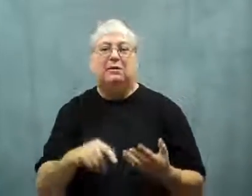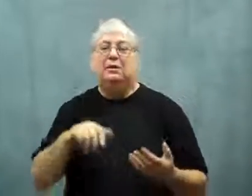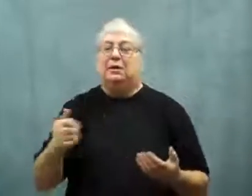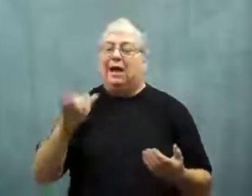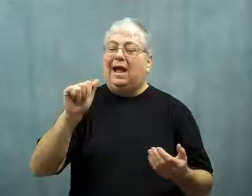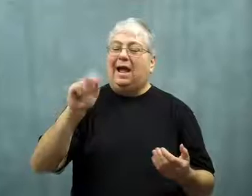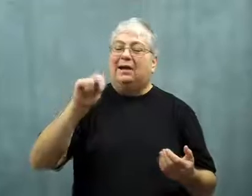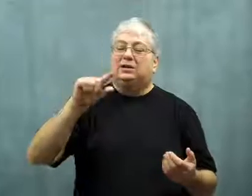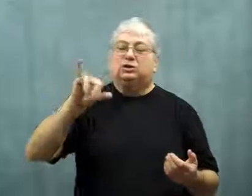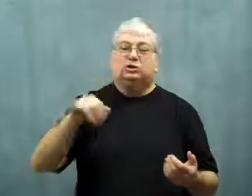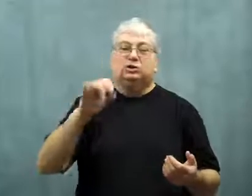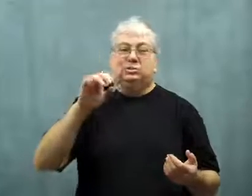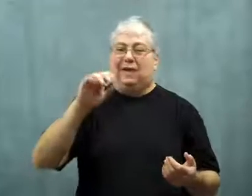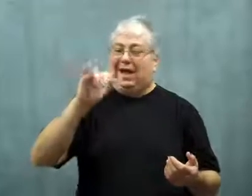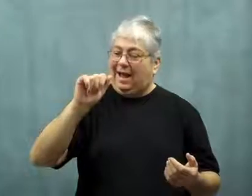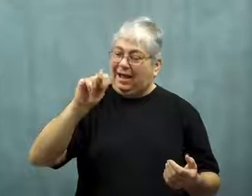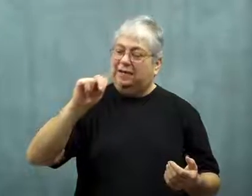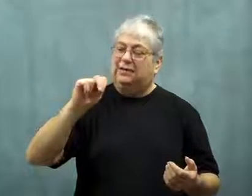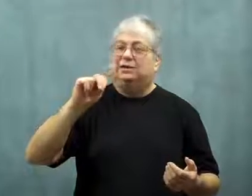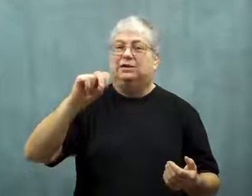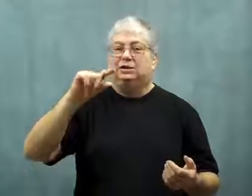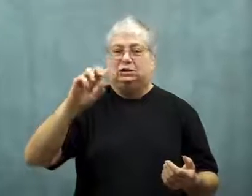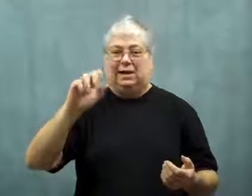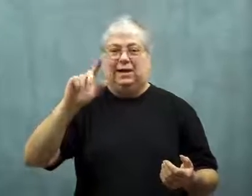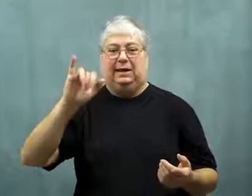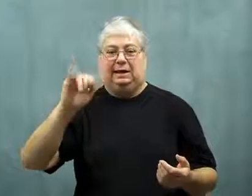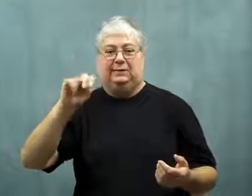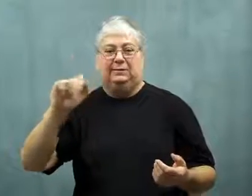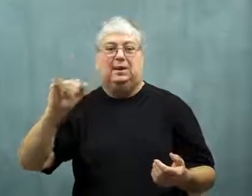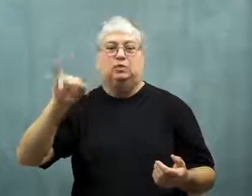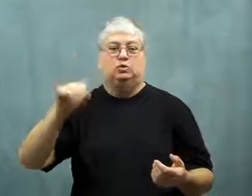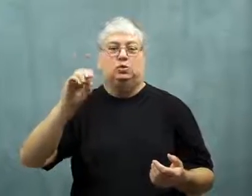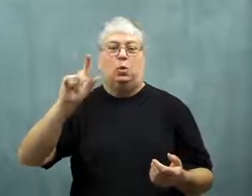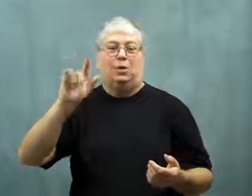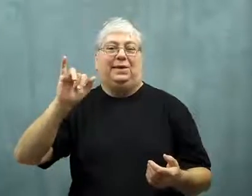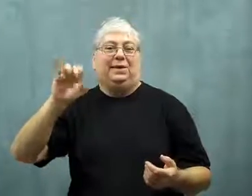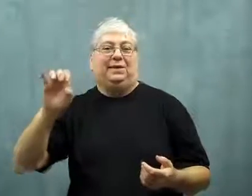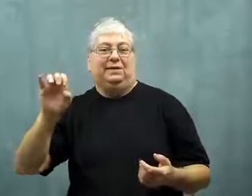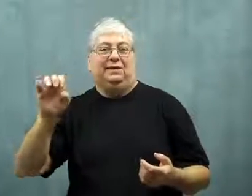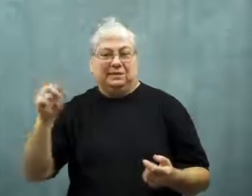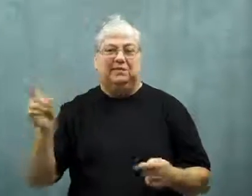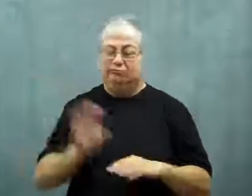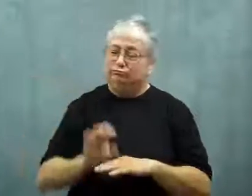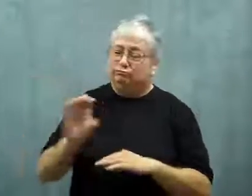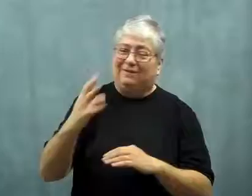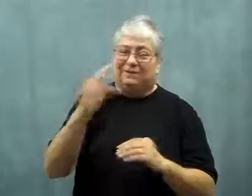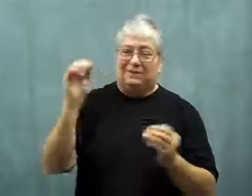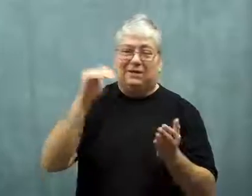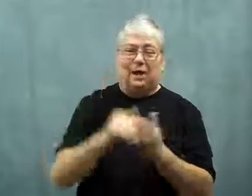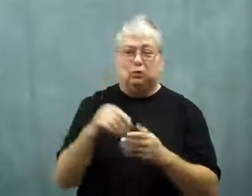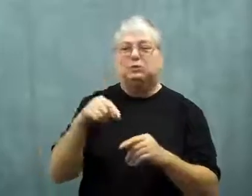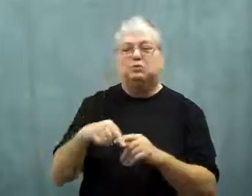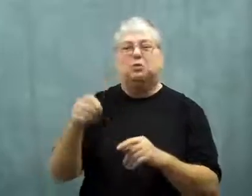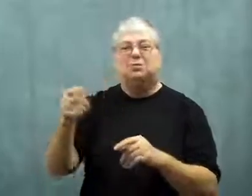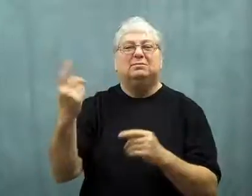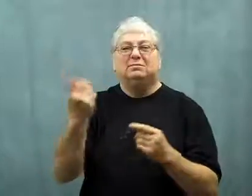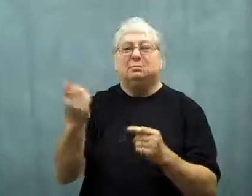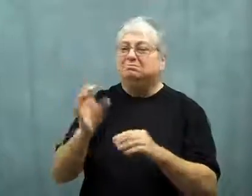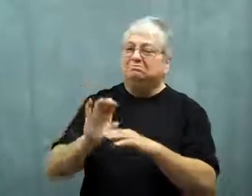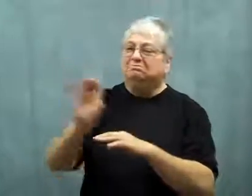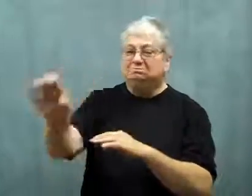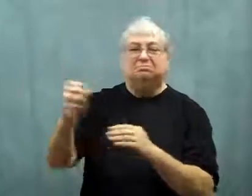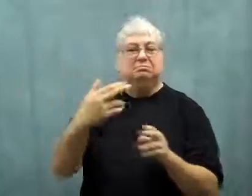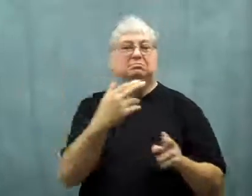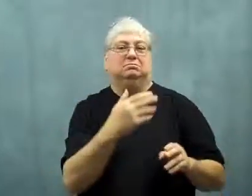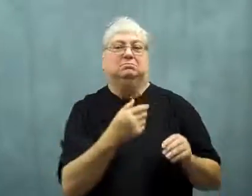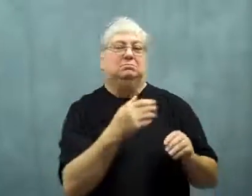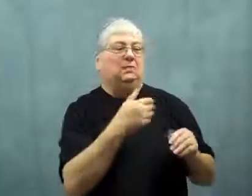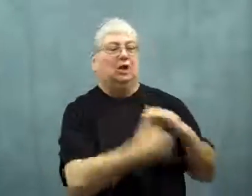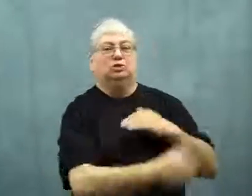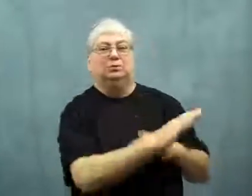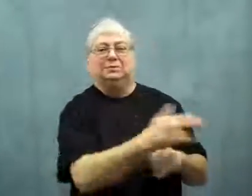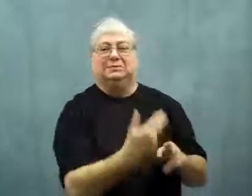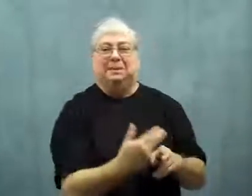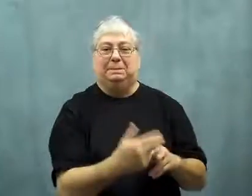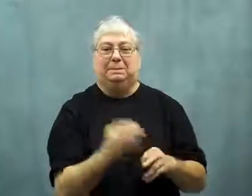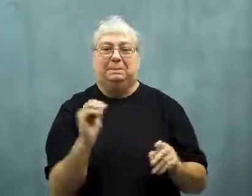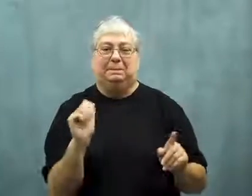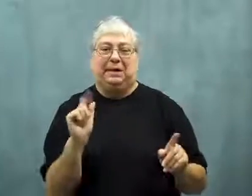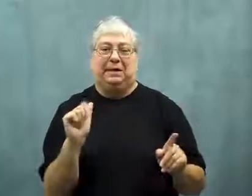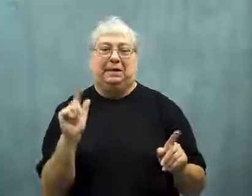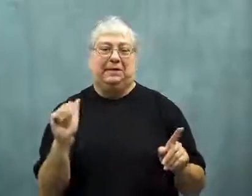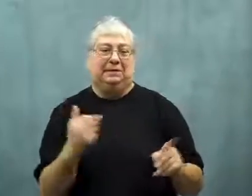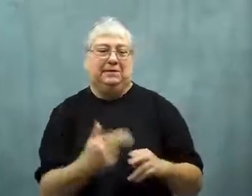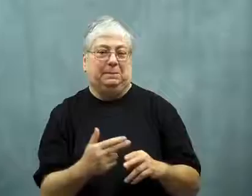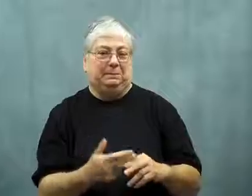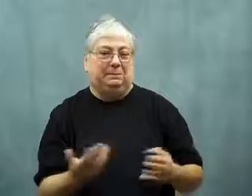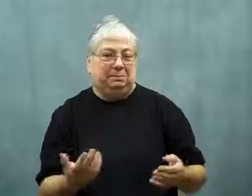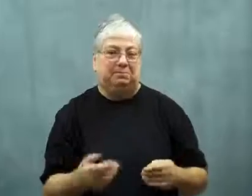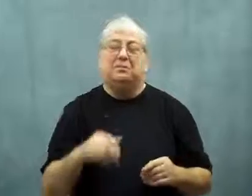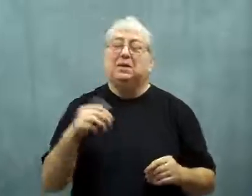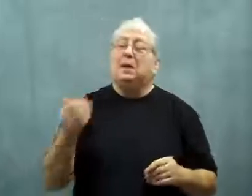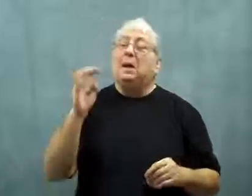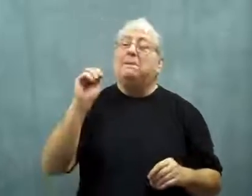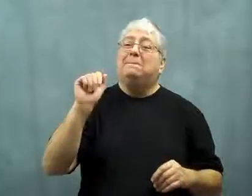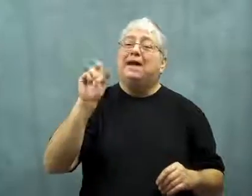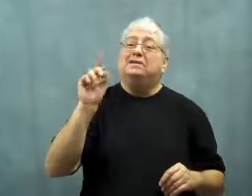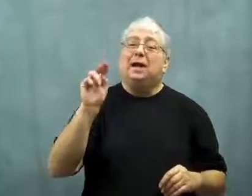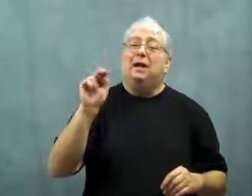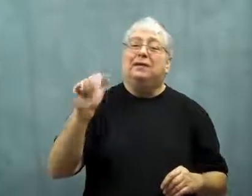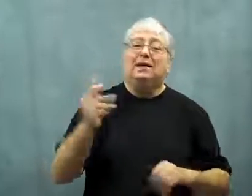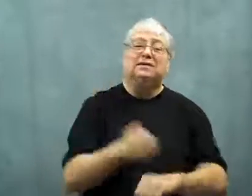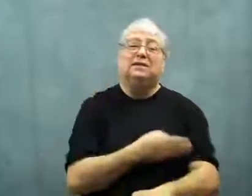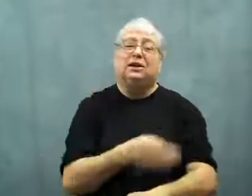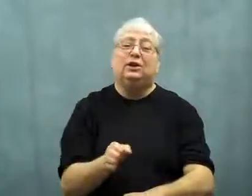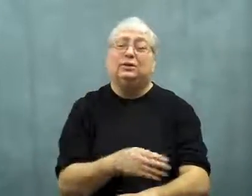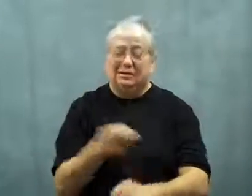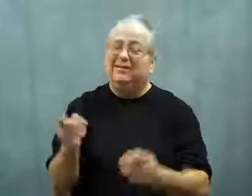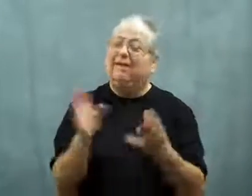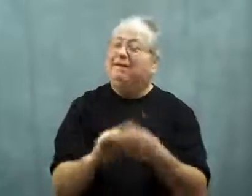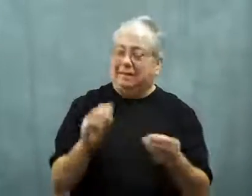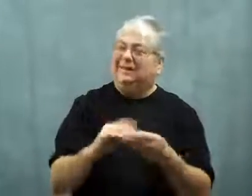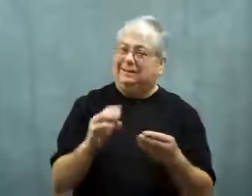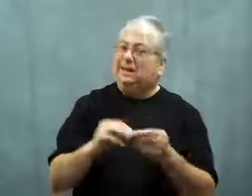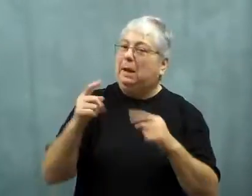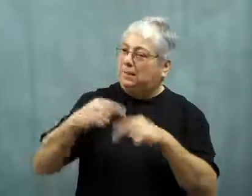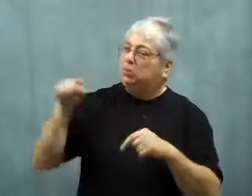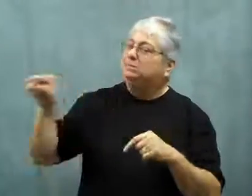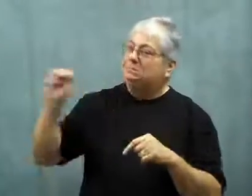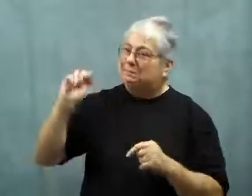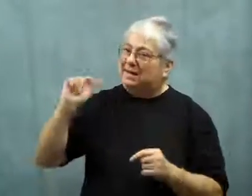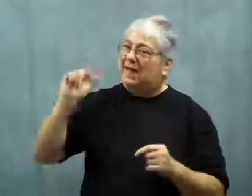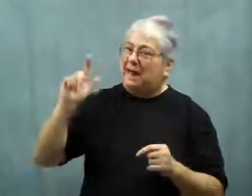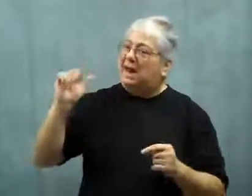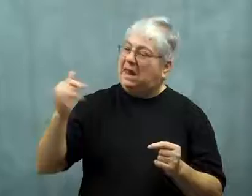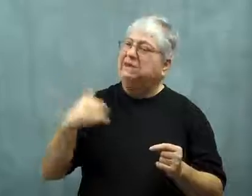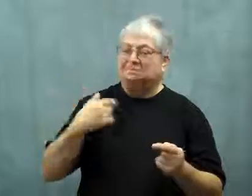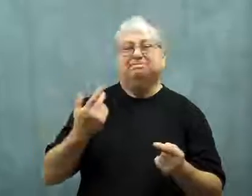Angelina Jolie contributed $50,000 to a charity in Malala's name.